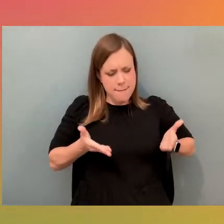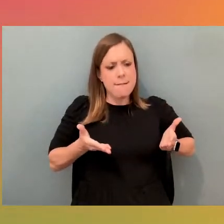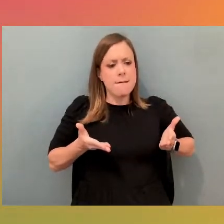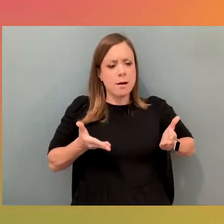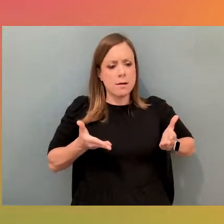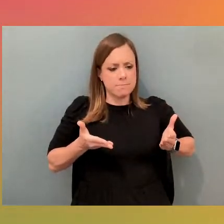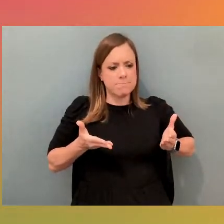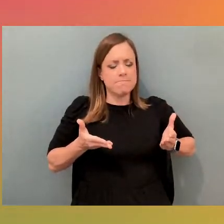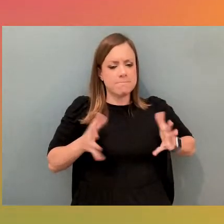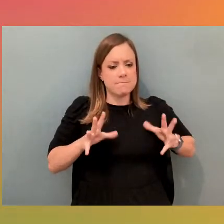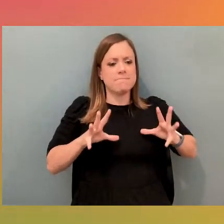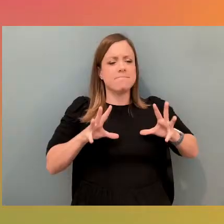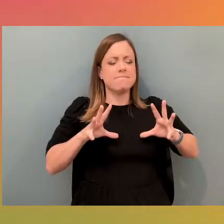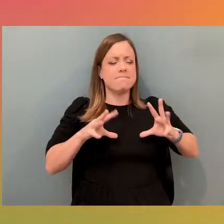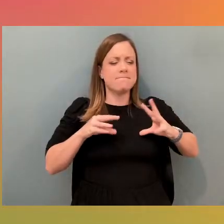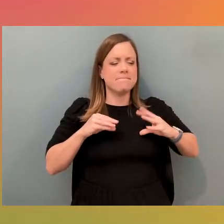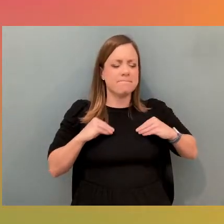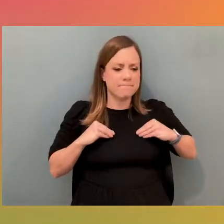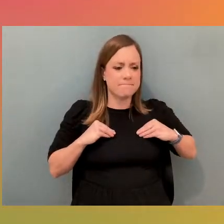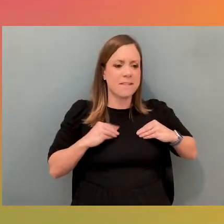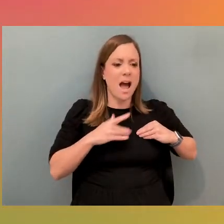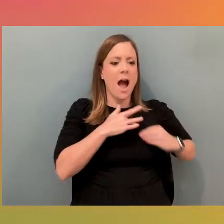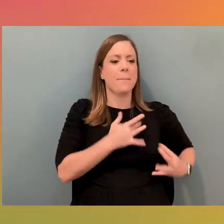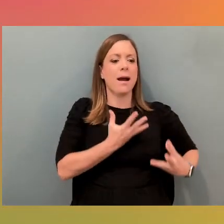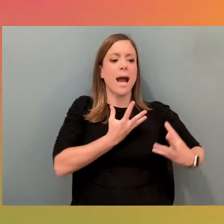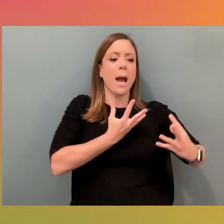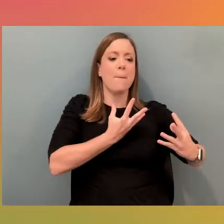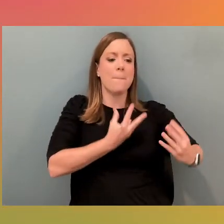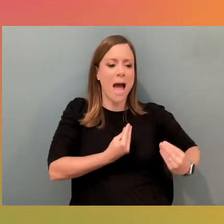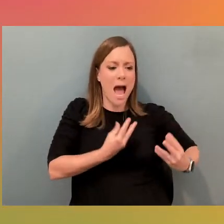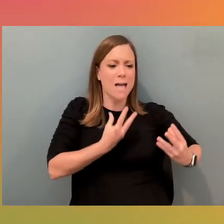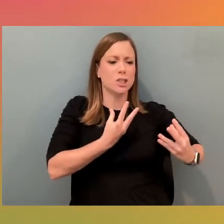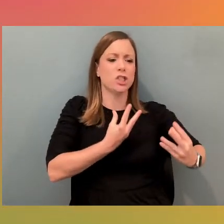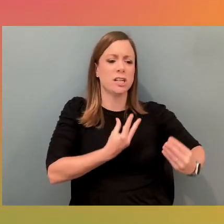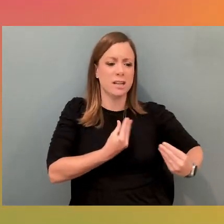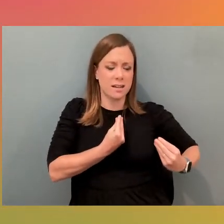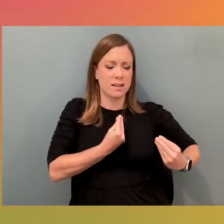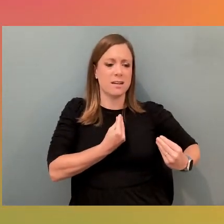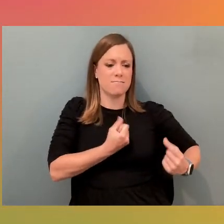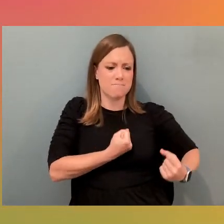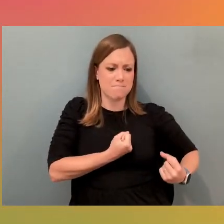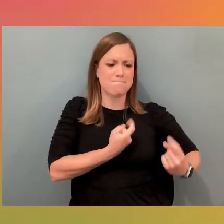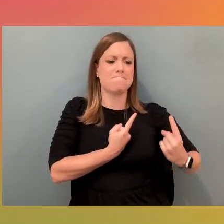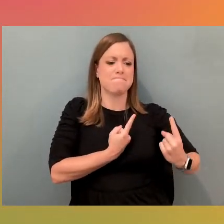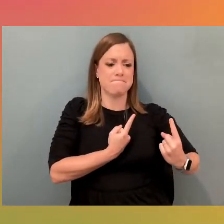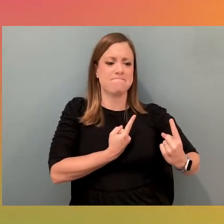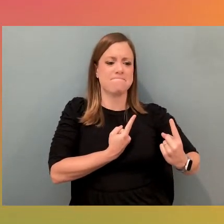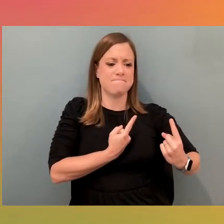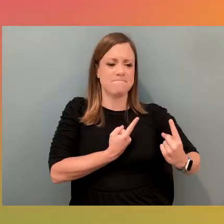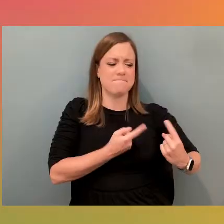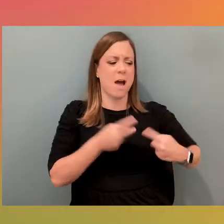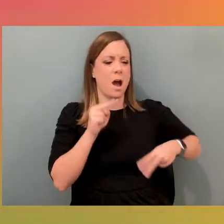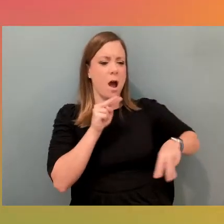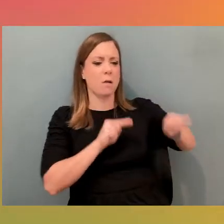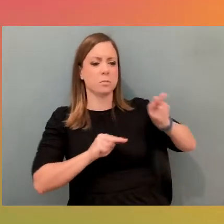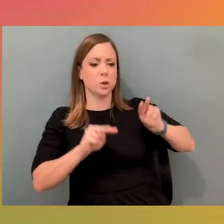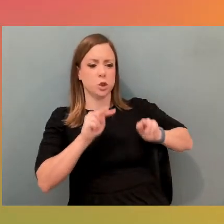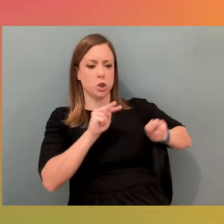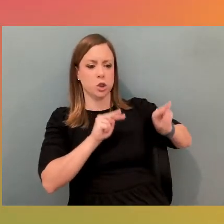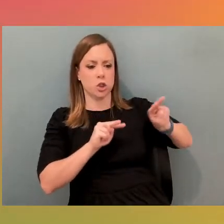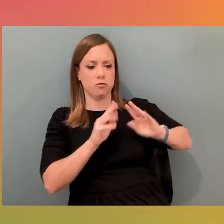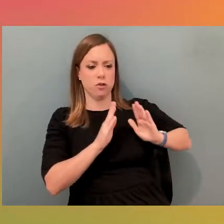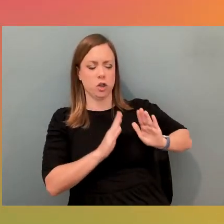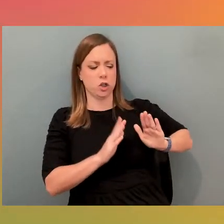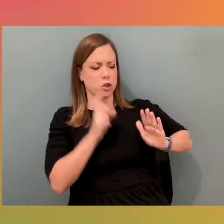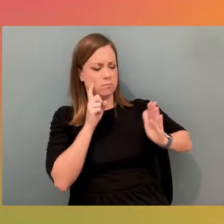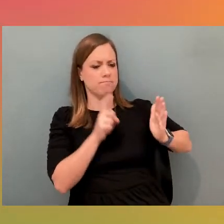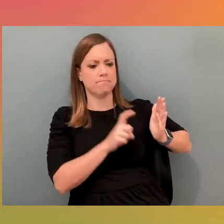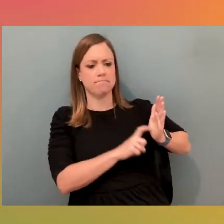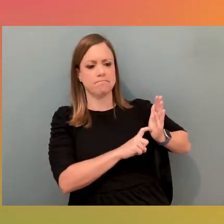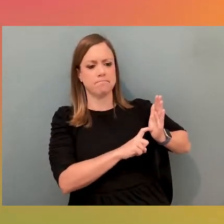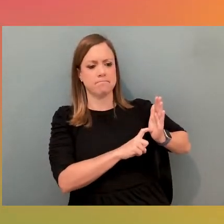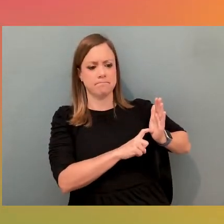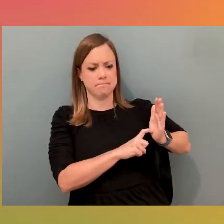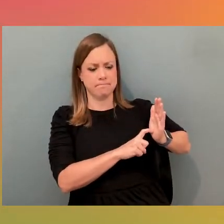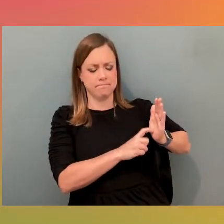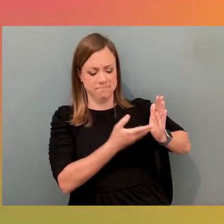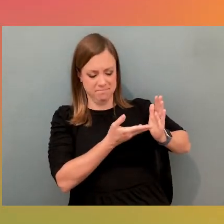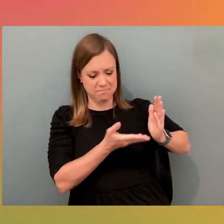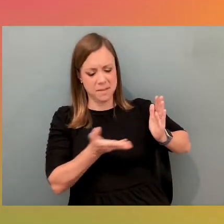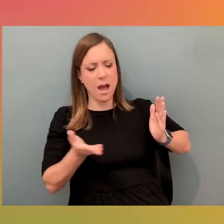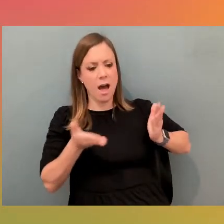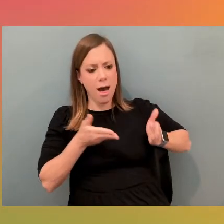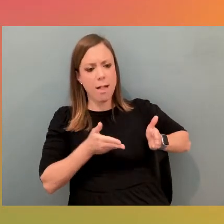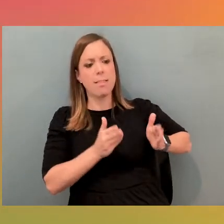MAKE SPACE FOR IT?